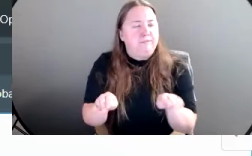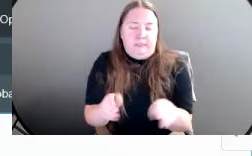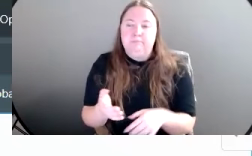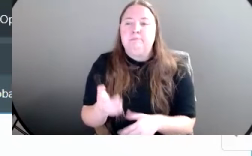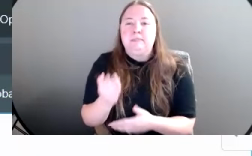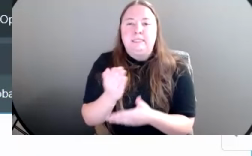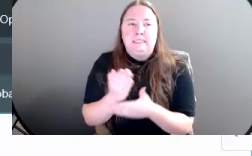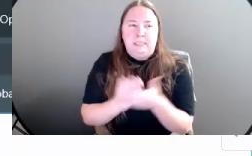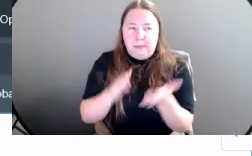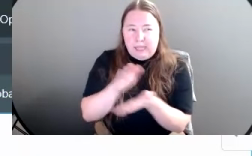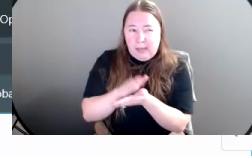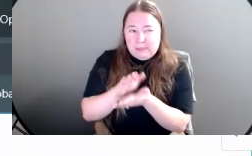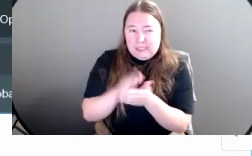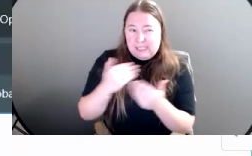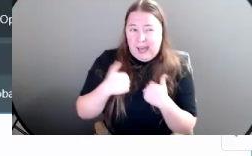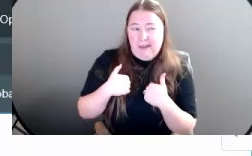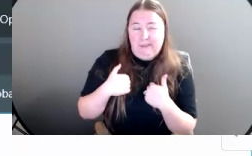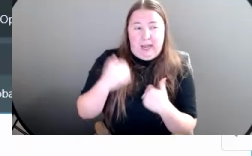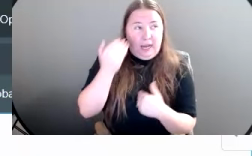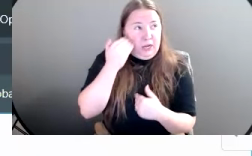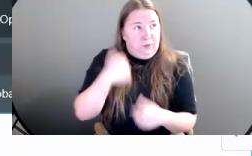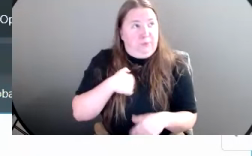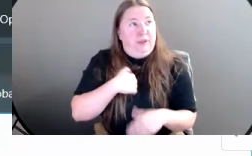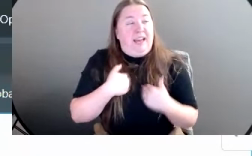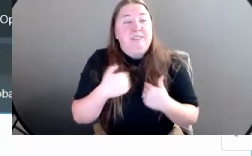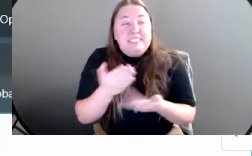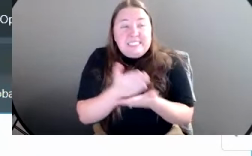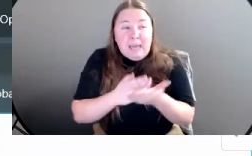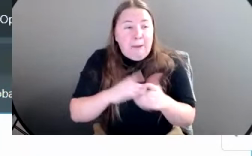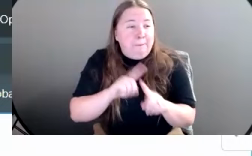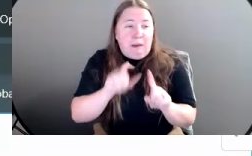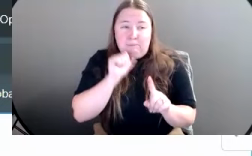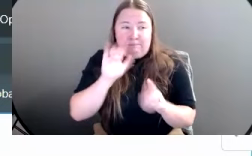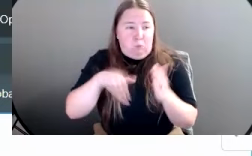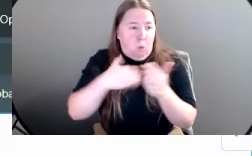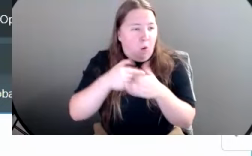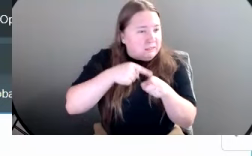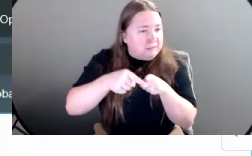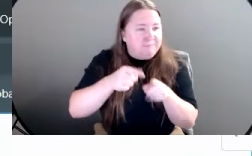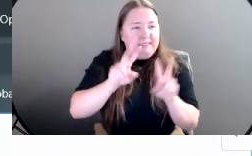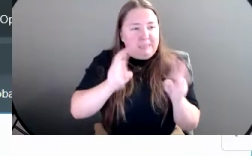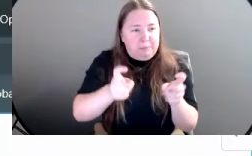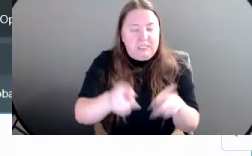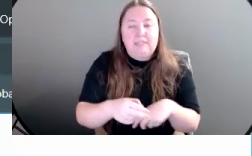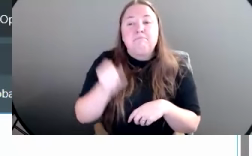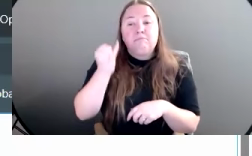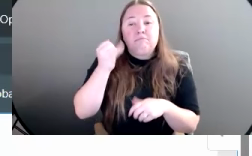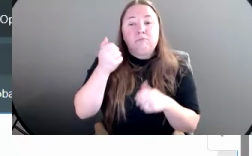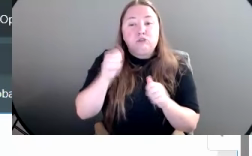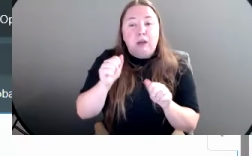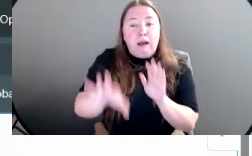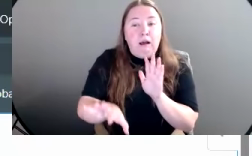I know we have some, but not in all subjects. So you can try to see if Fresno City College I'm going to click on that one